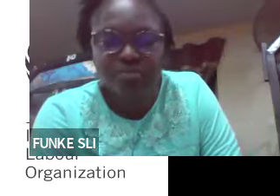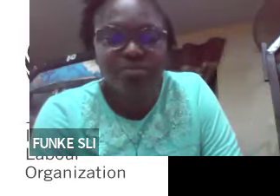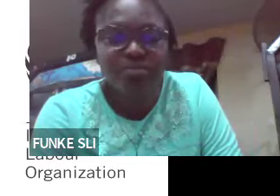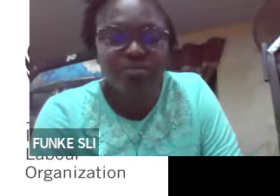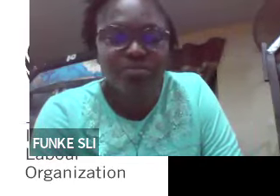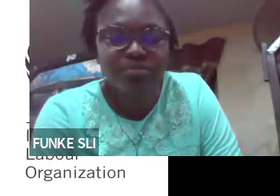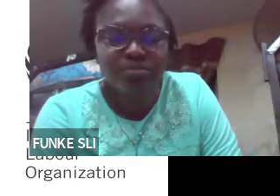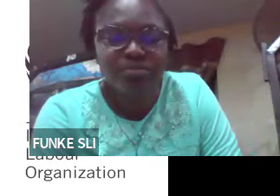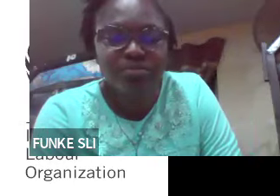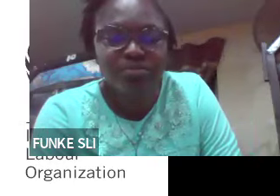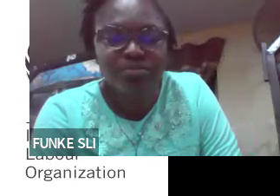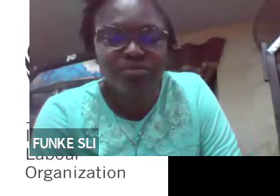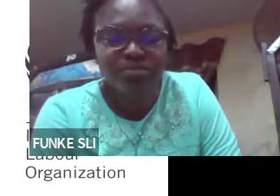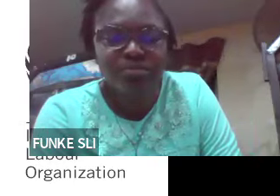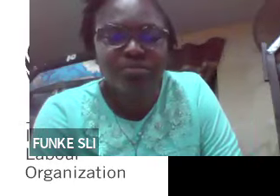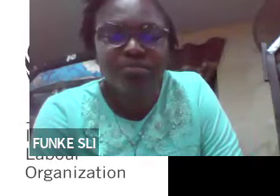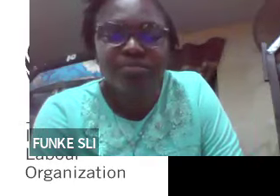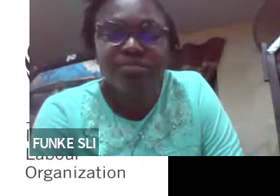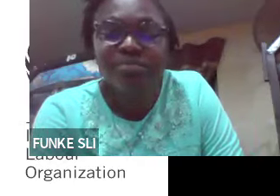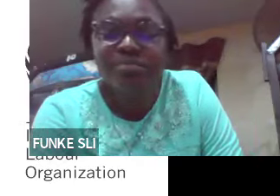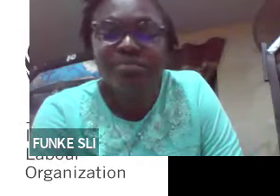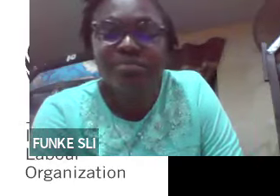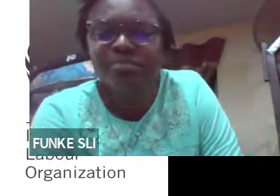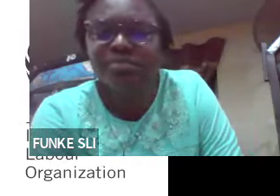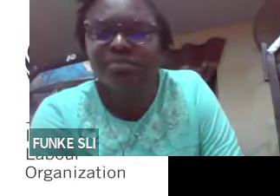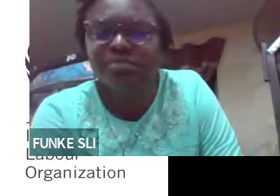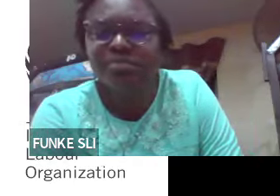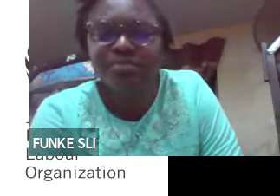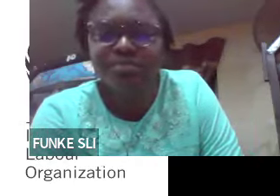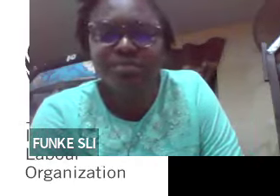Victor Diji: so that, please, I see reaction, that the icon is like love or hats or something.